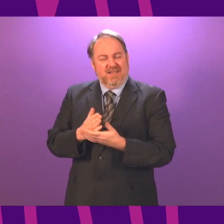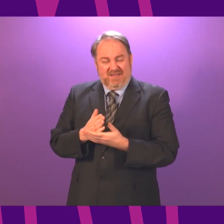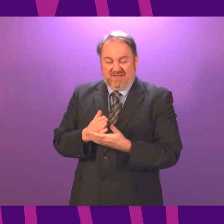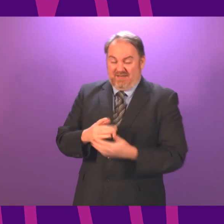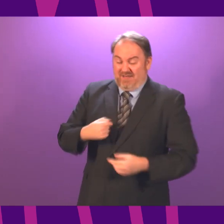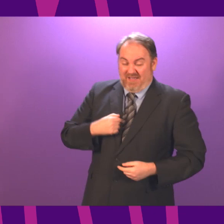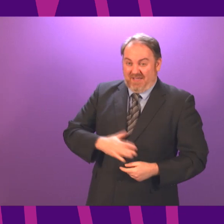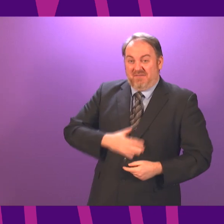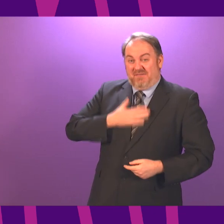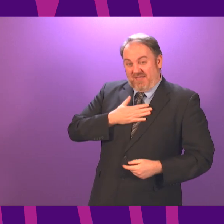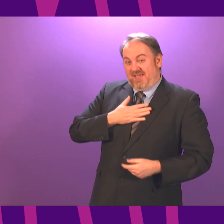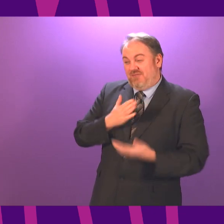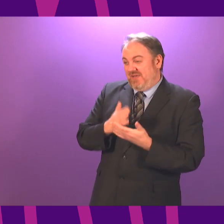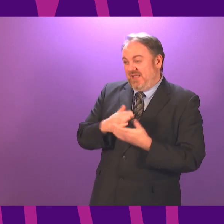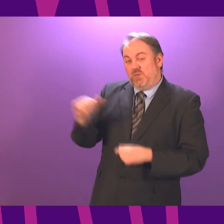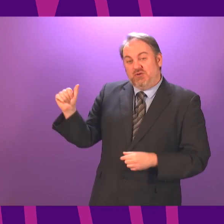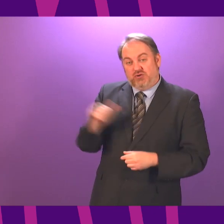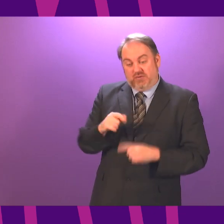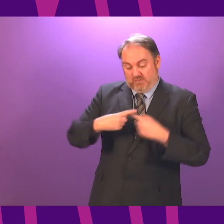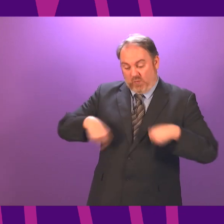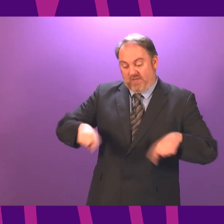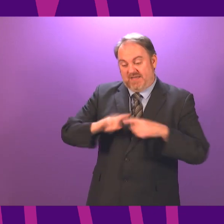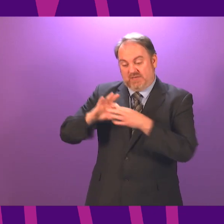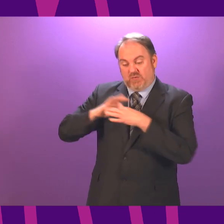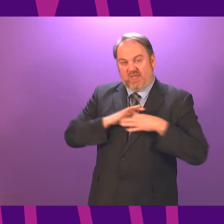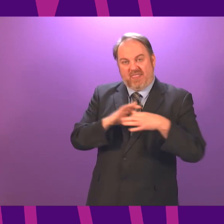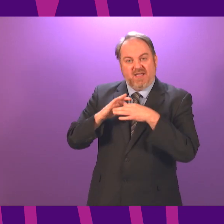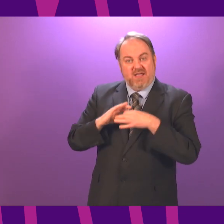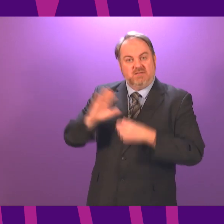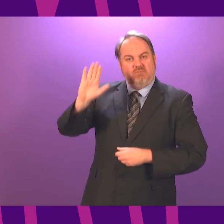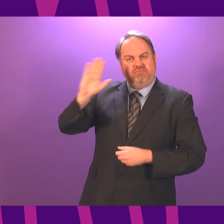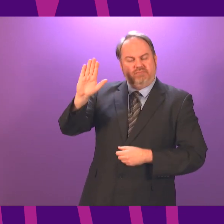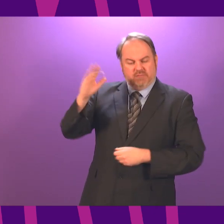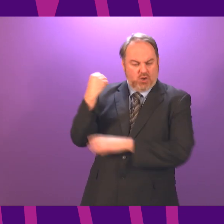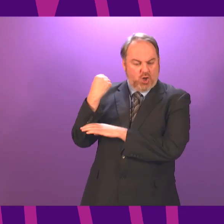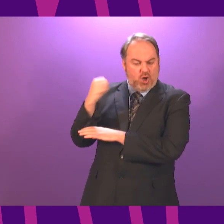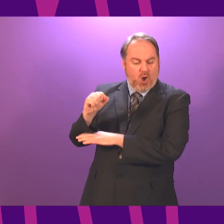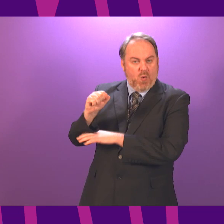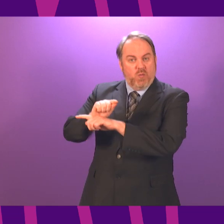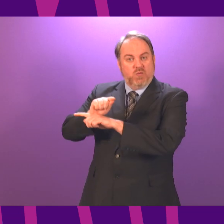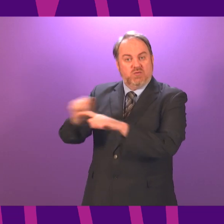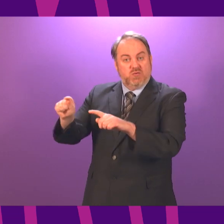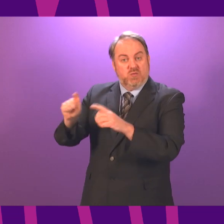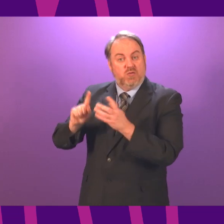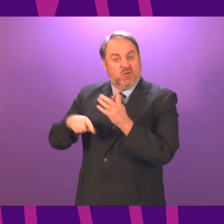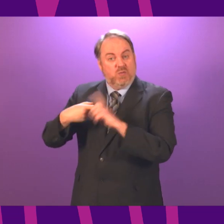hoped that all of us could unite to say no to that approach. Perhaps we will yet manage to do so.